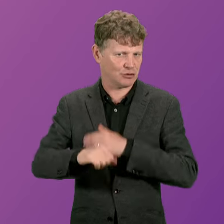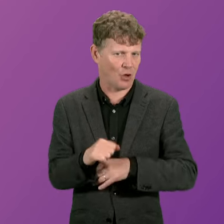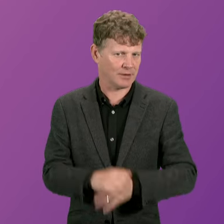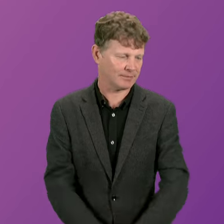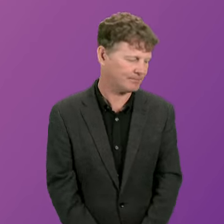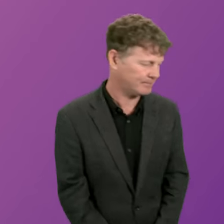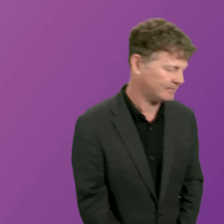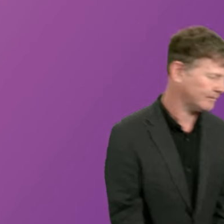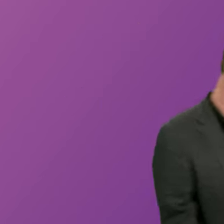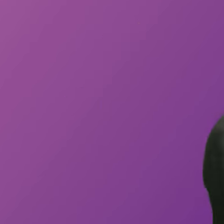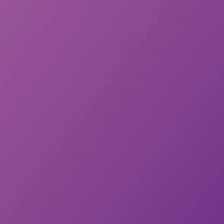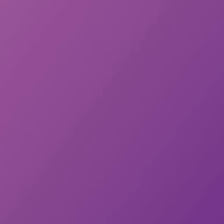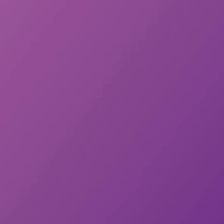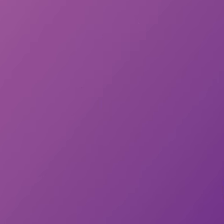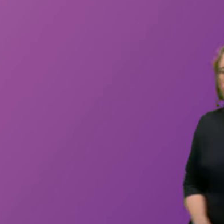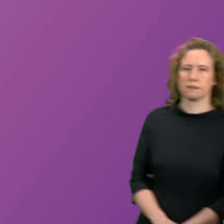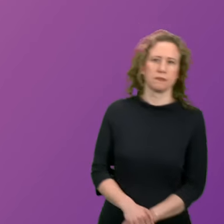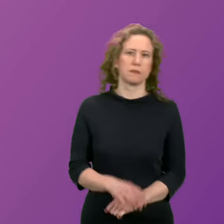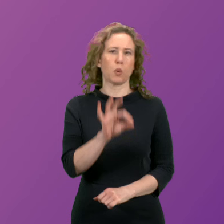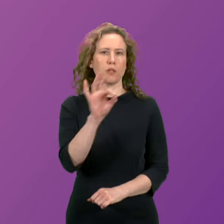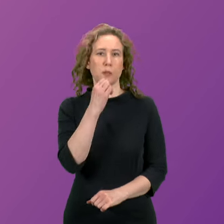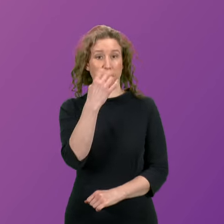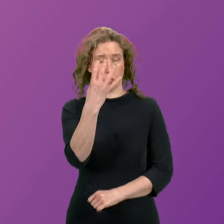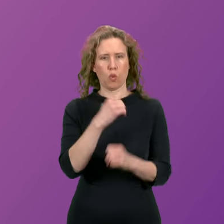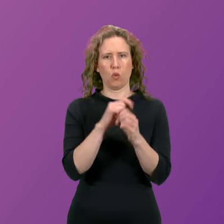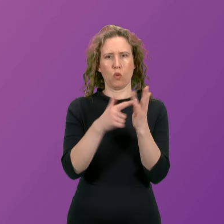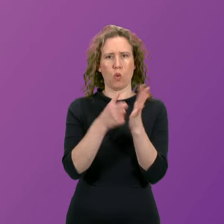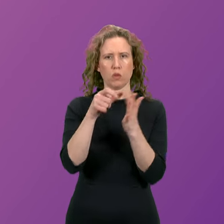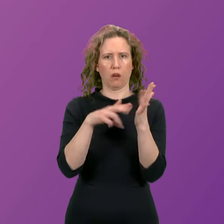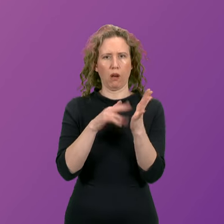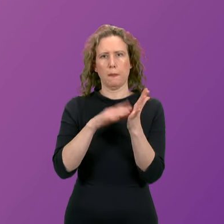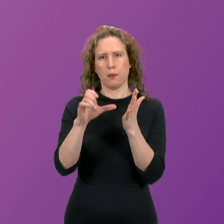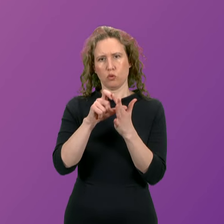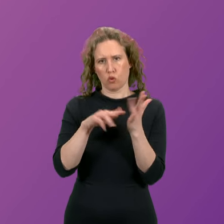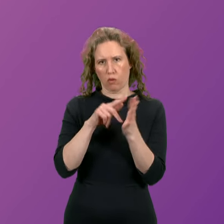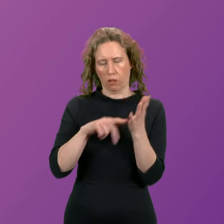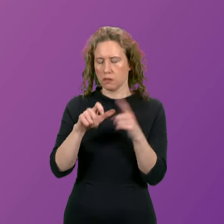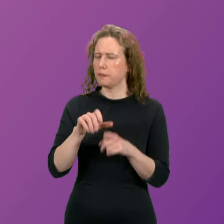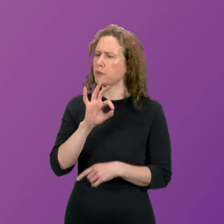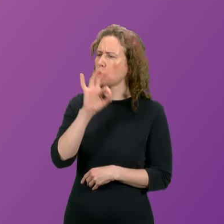To ask the First Minister what the potential implications are for Scotland’s